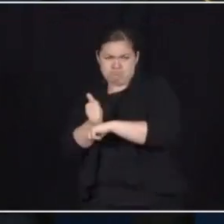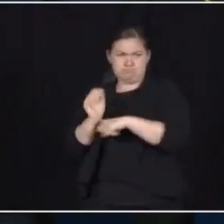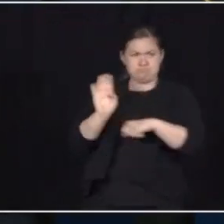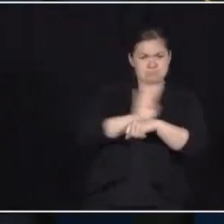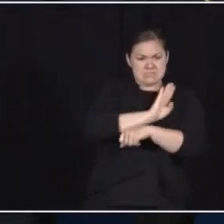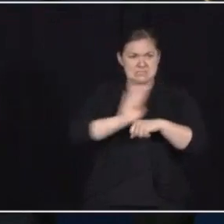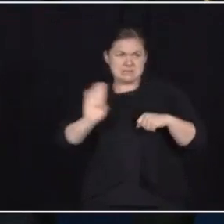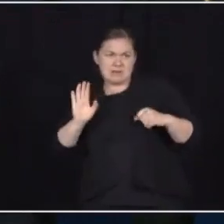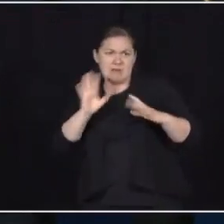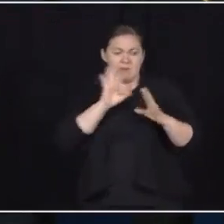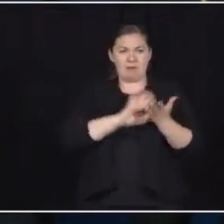I'll not handed over to Minister Fedeli.